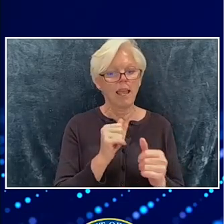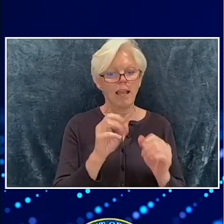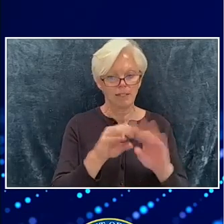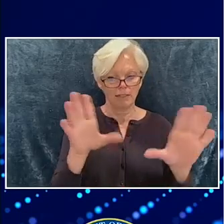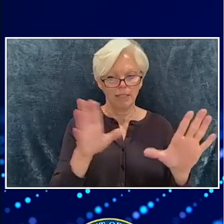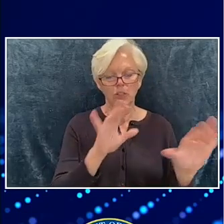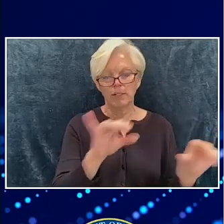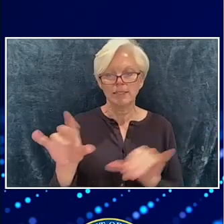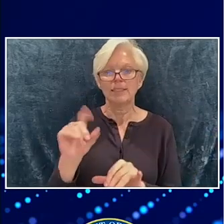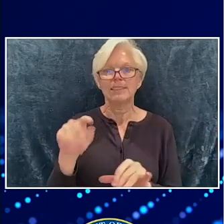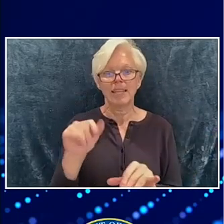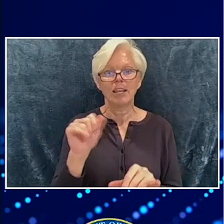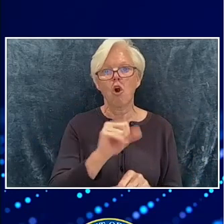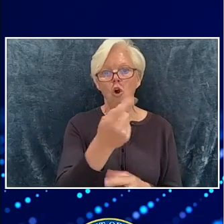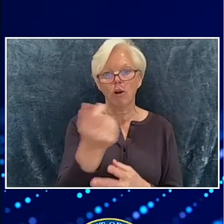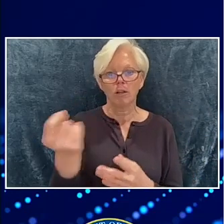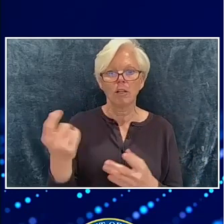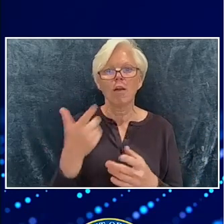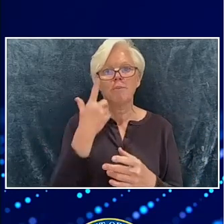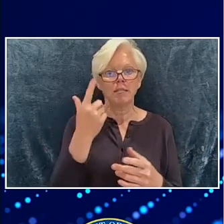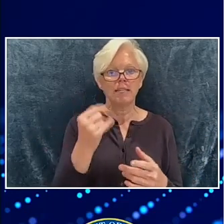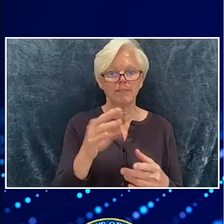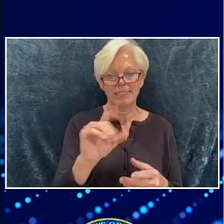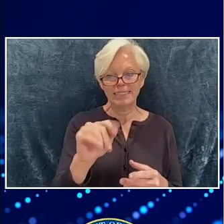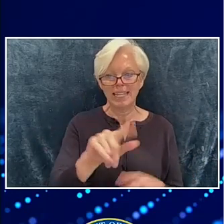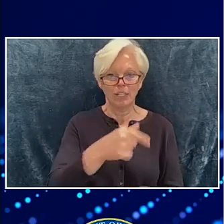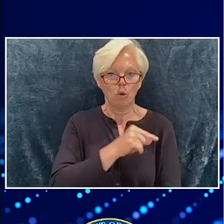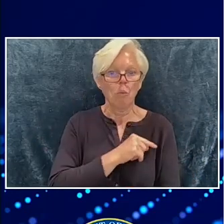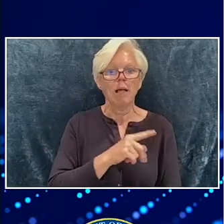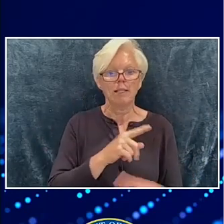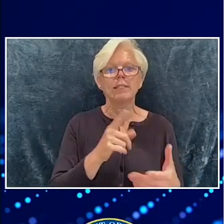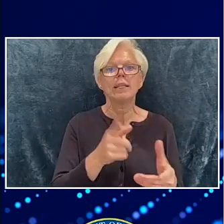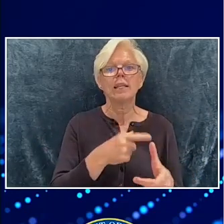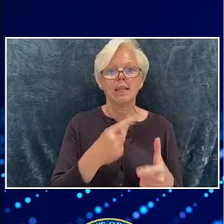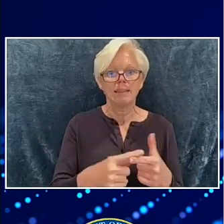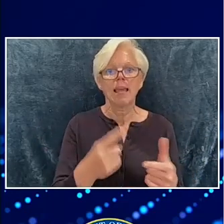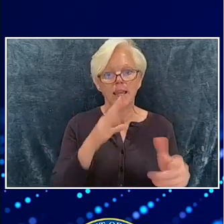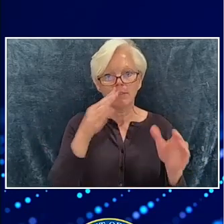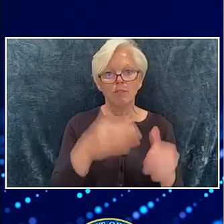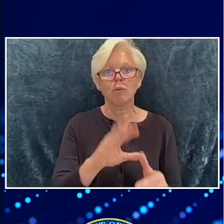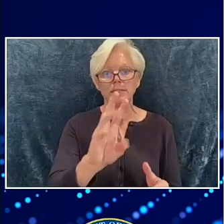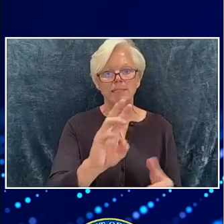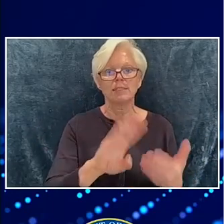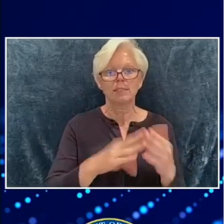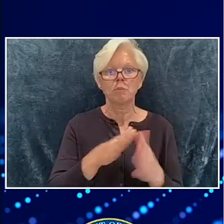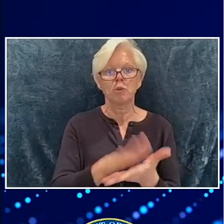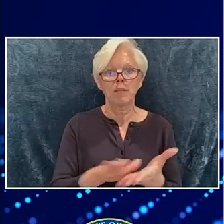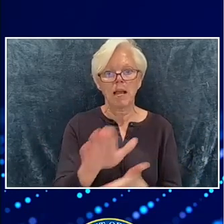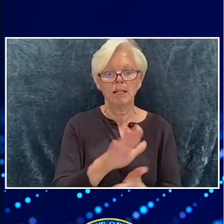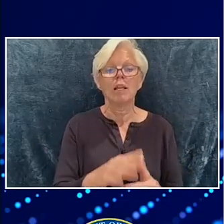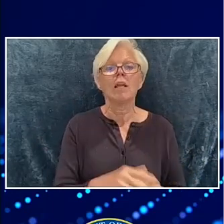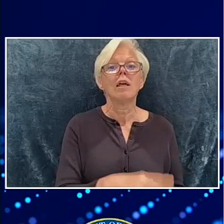report due to issues with data quality. Therefore, the report focused on the six community colleges. Even among the data we obtained, it was